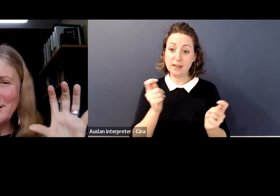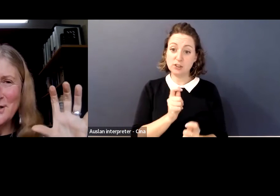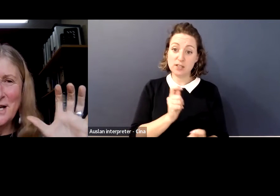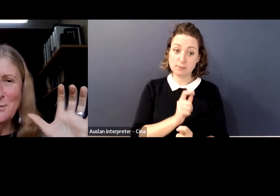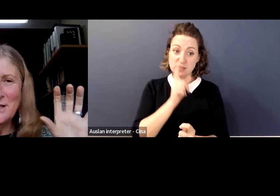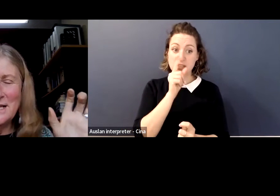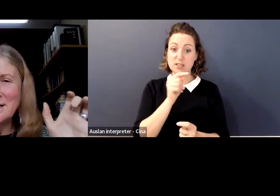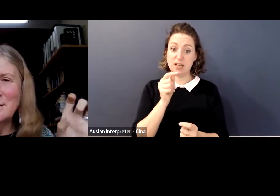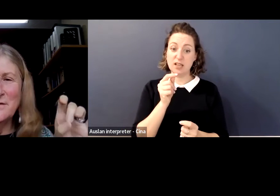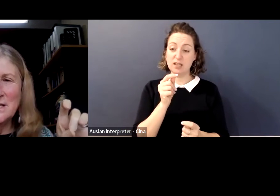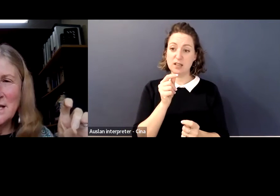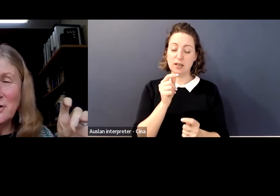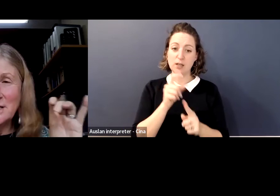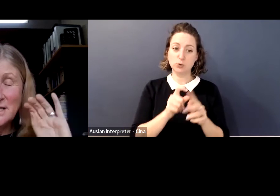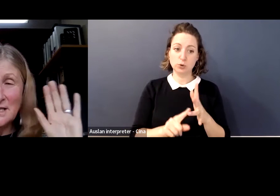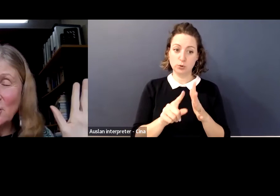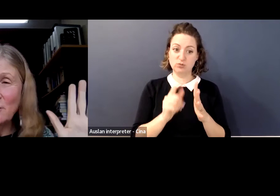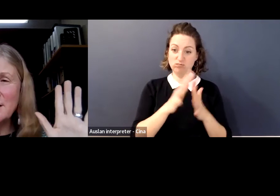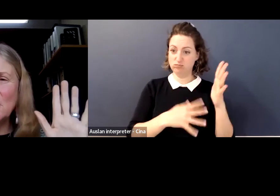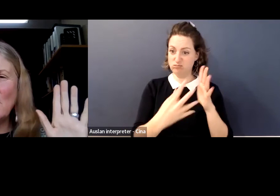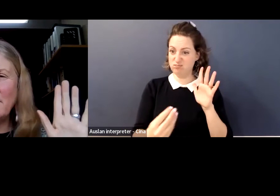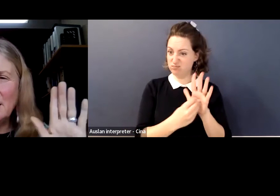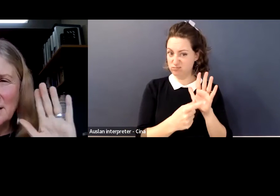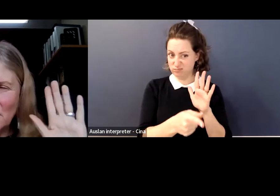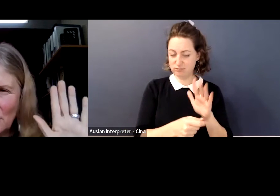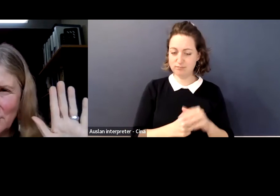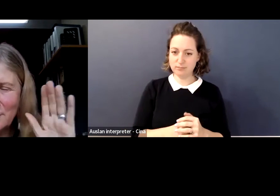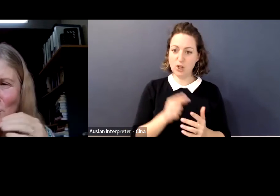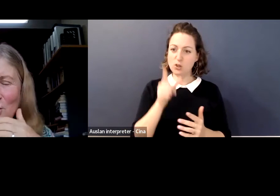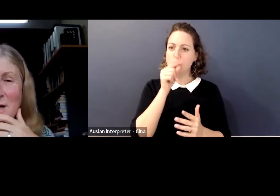a little table against some of these areas. And again, obviously you have access to lots more